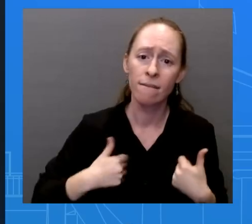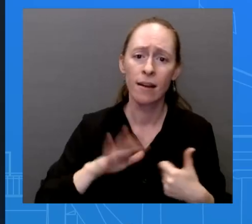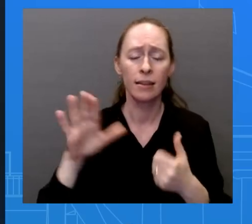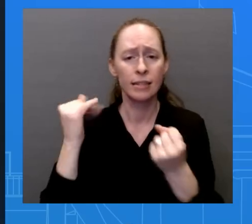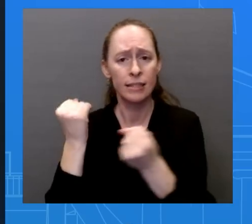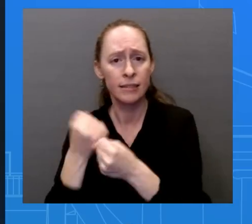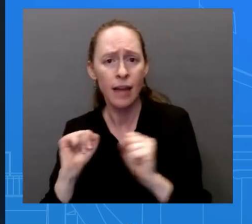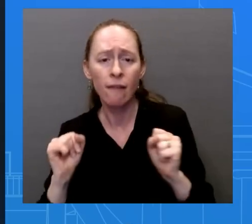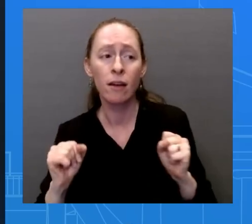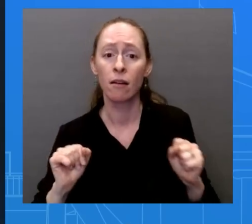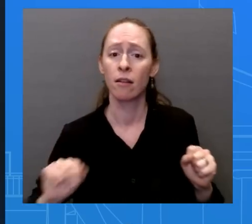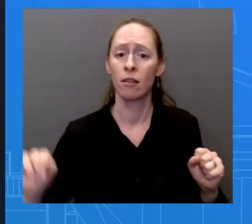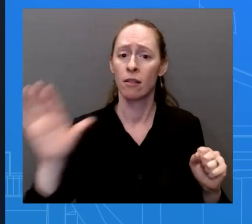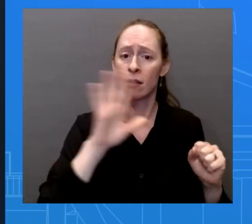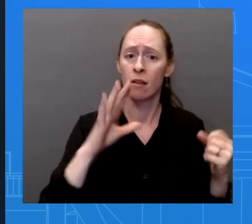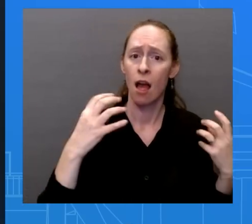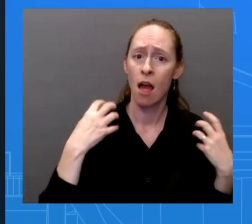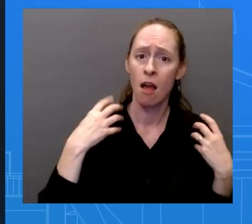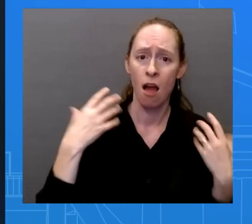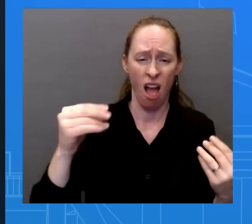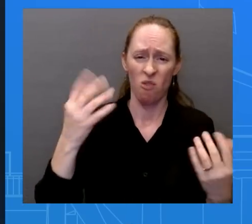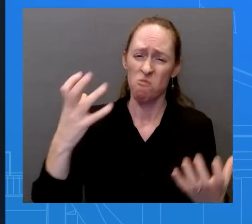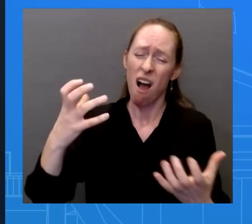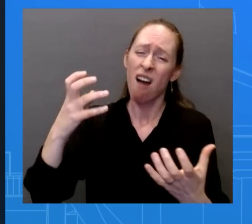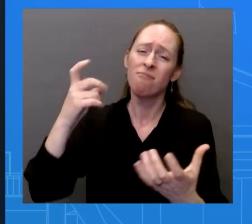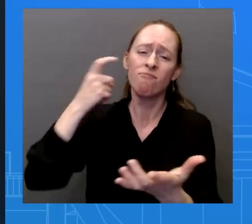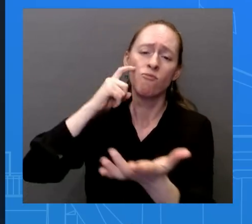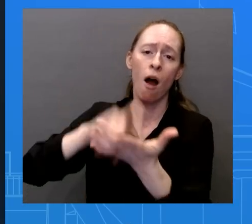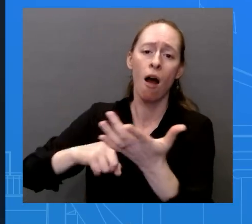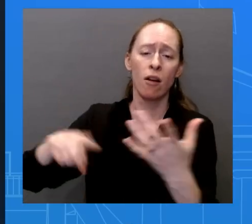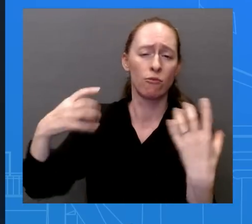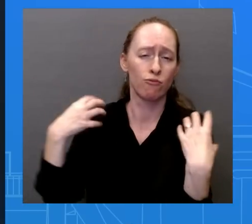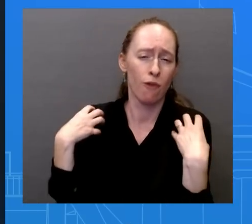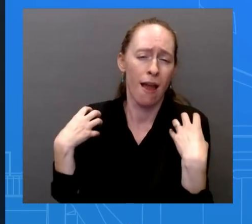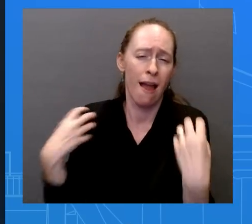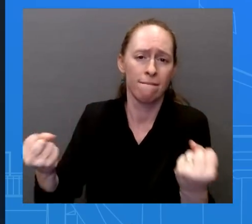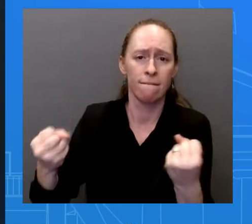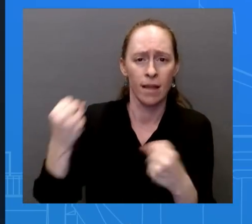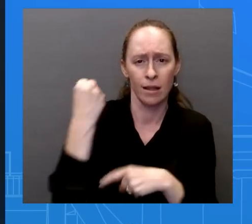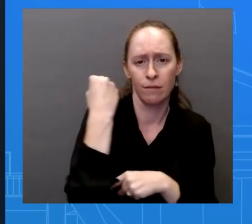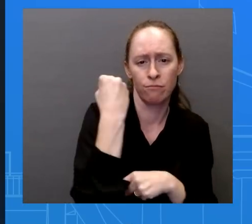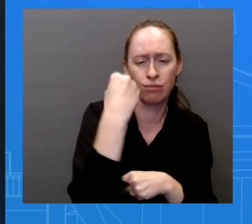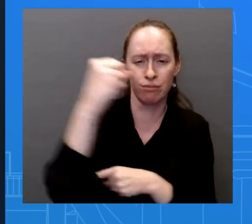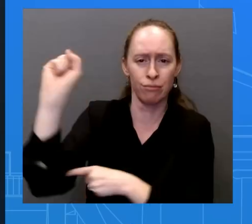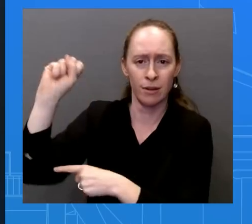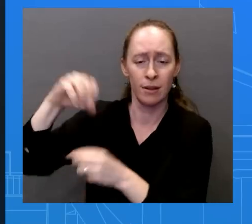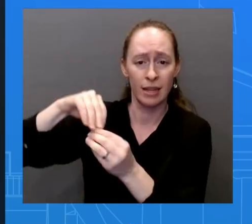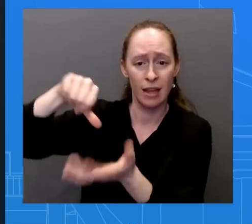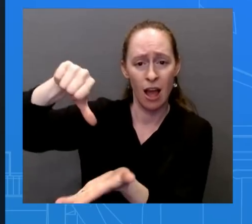Women should be able to express themselves how -- how they want and wear -- and wear what they want,